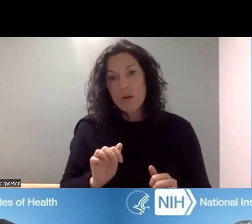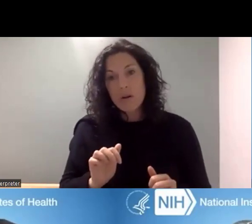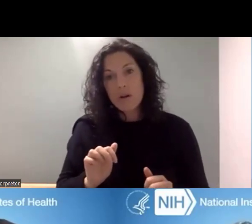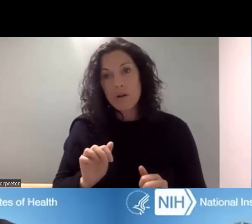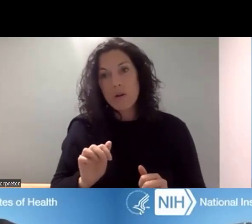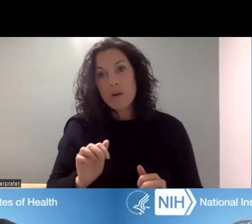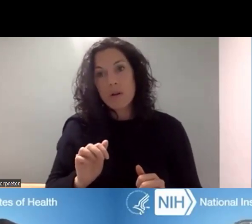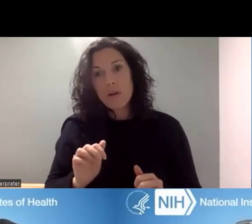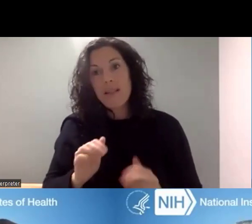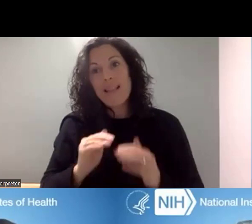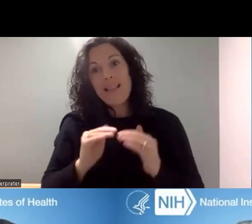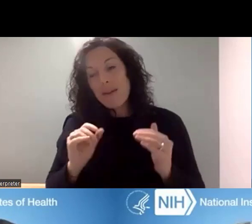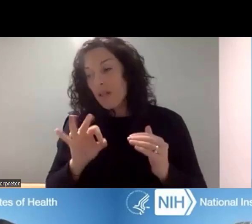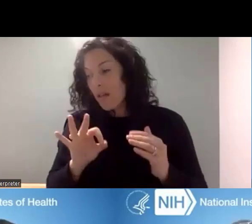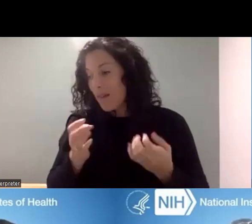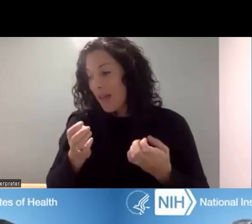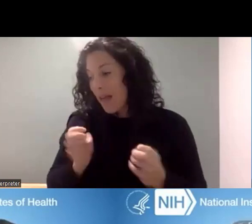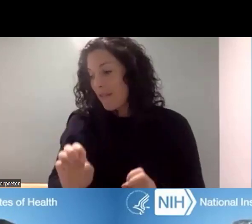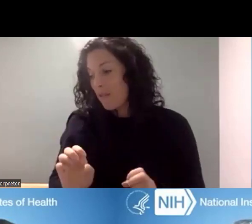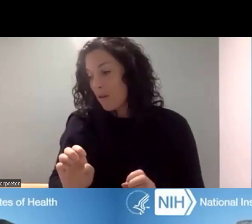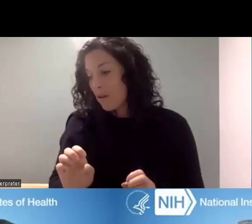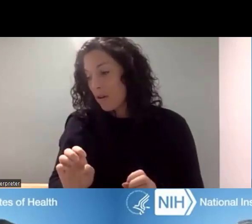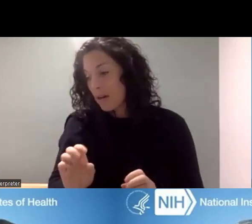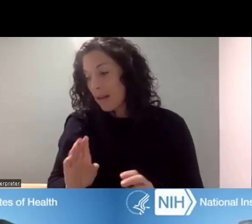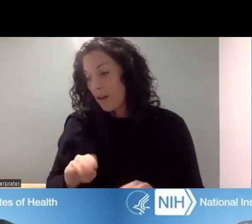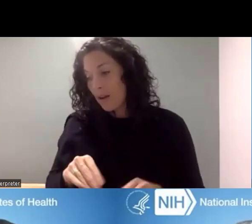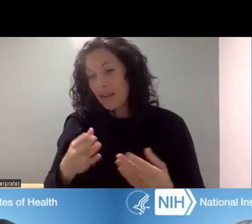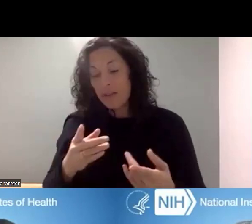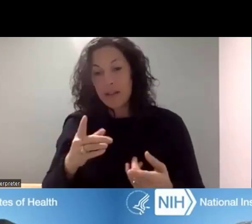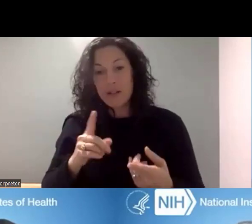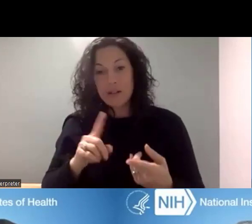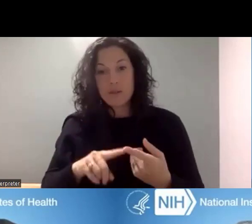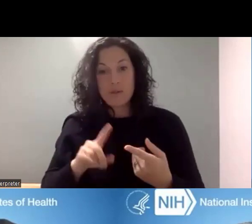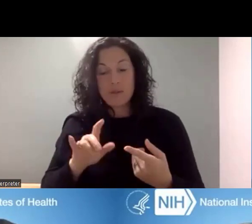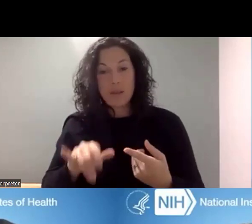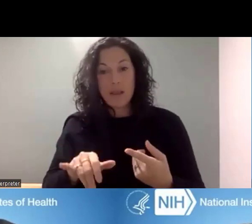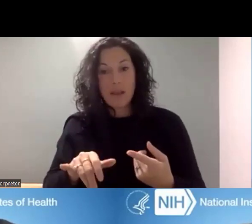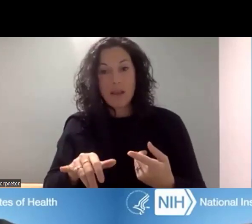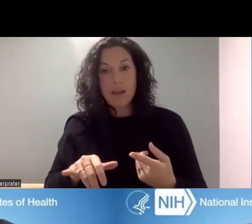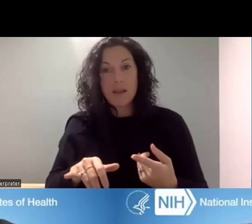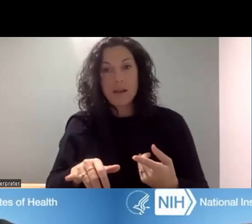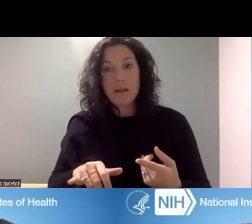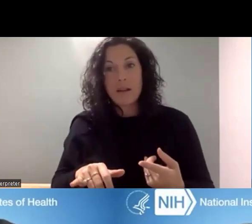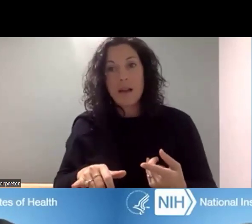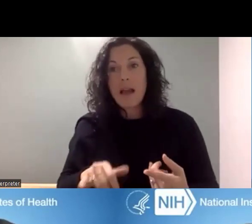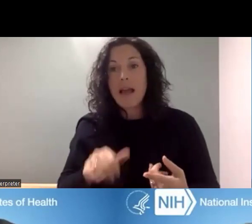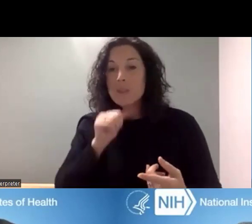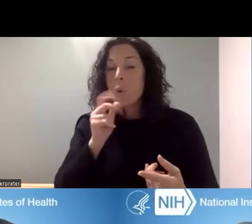the level of effort that they are giving to the sub. I don't see that there's any difference